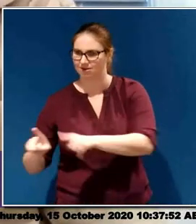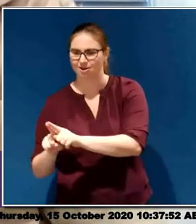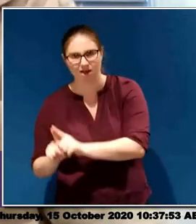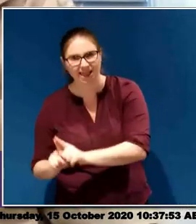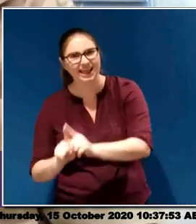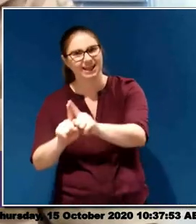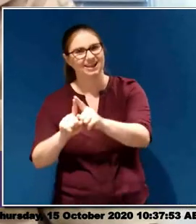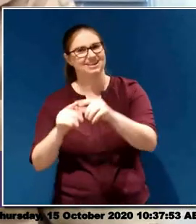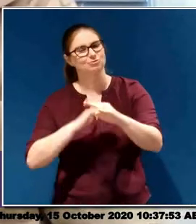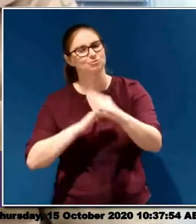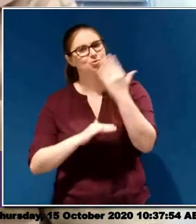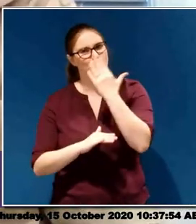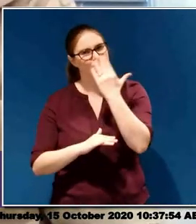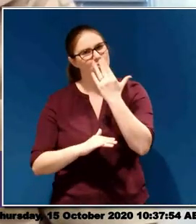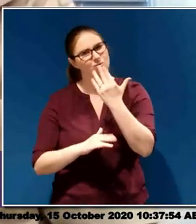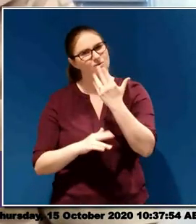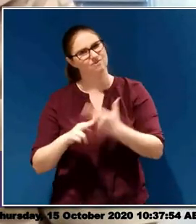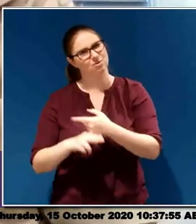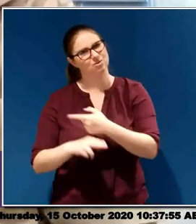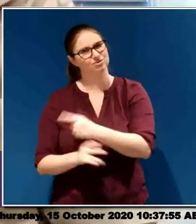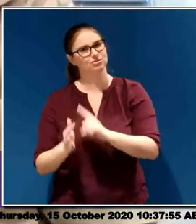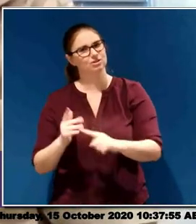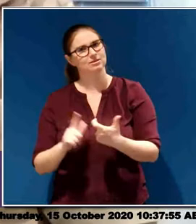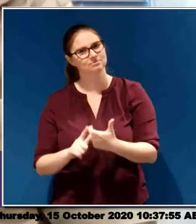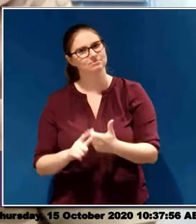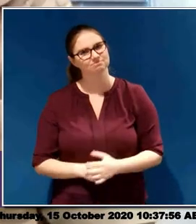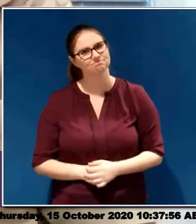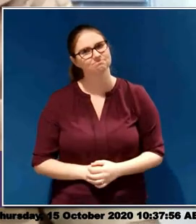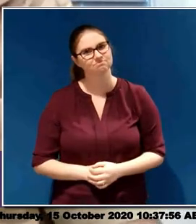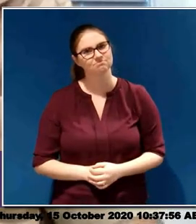And just little things like that made her absolutely amazing.